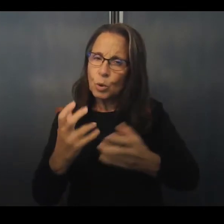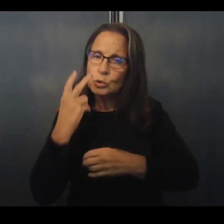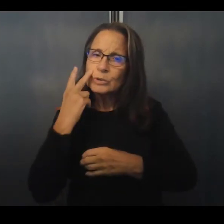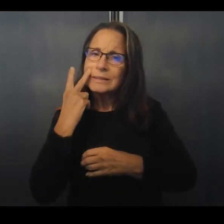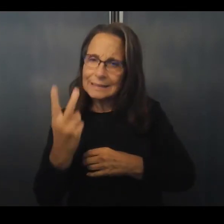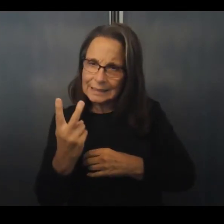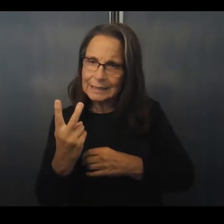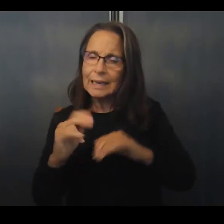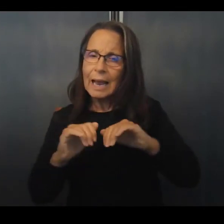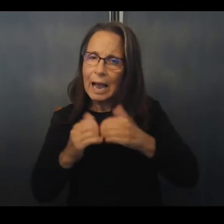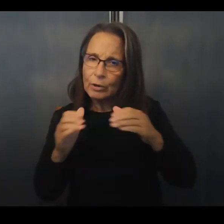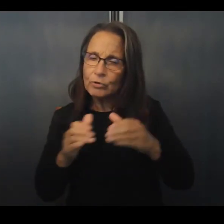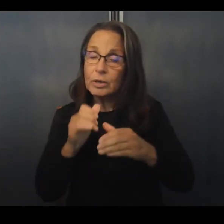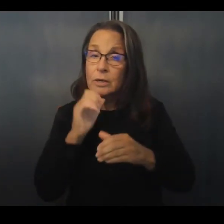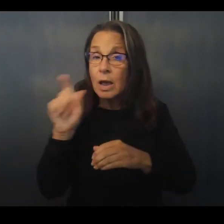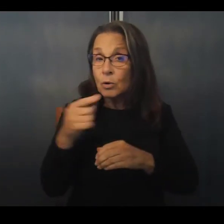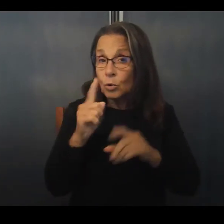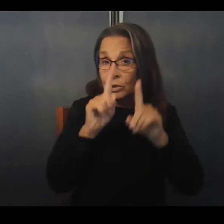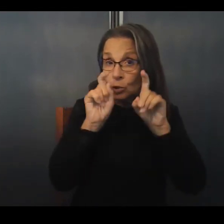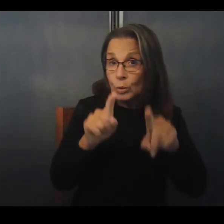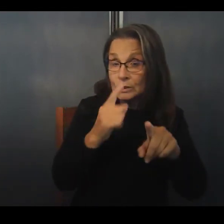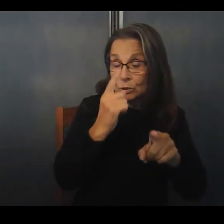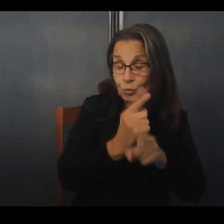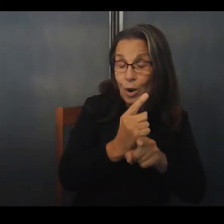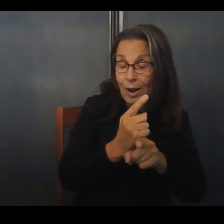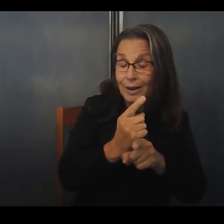the questions that you got right and the questions that you did not get right but you may actually